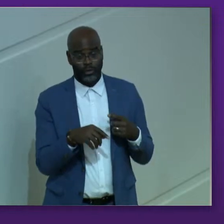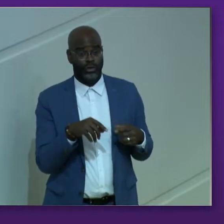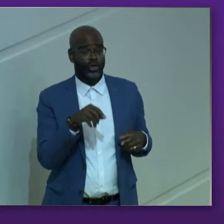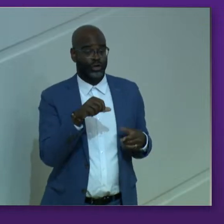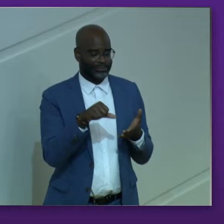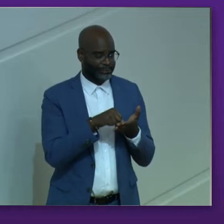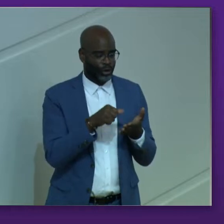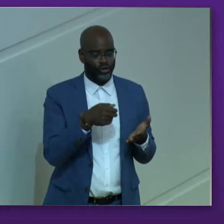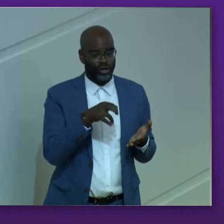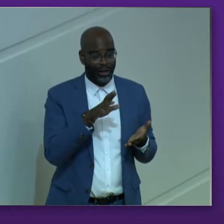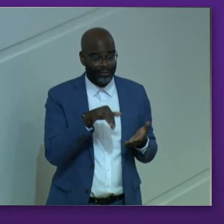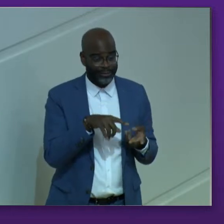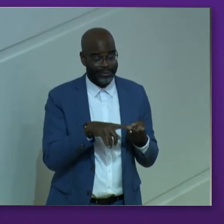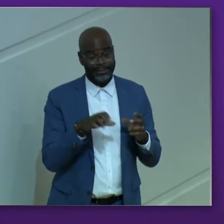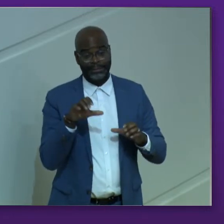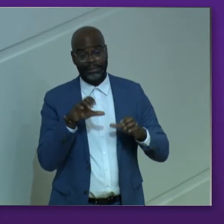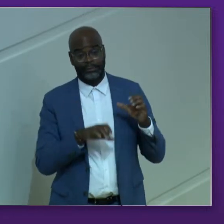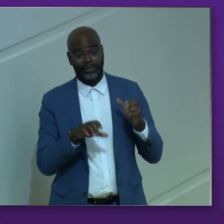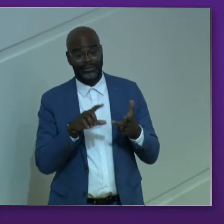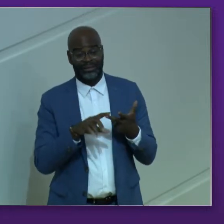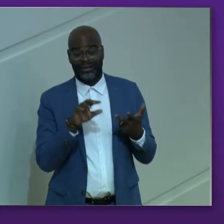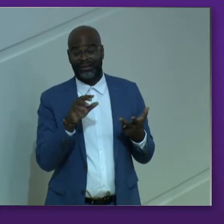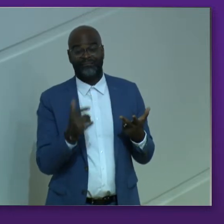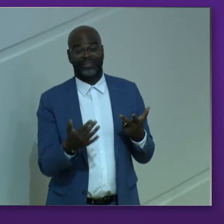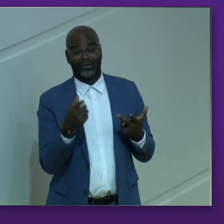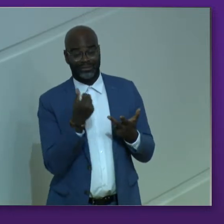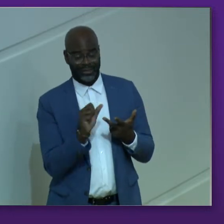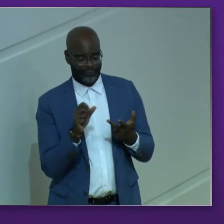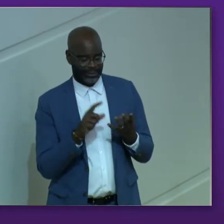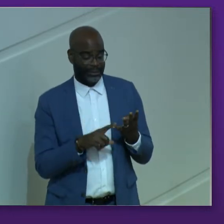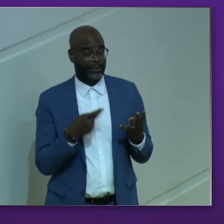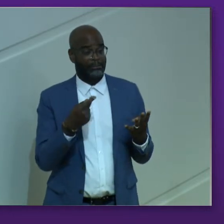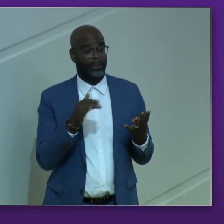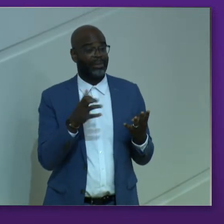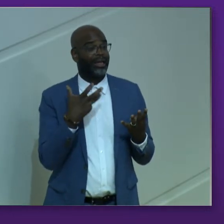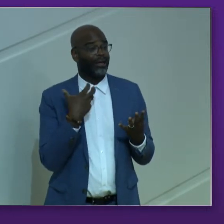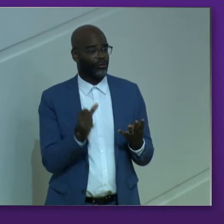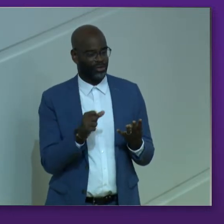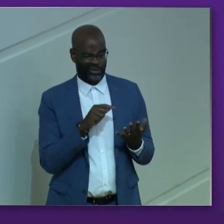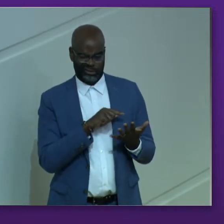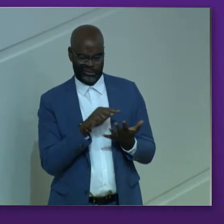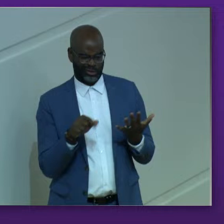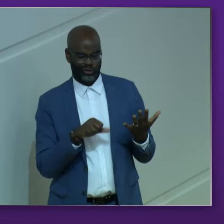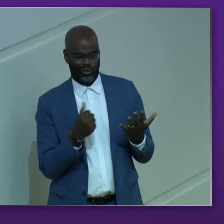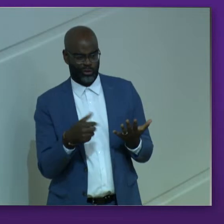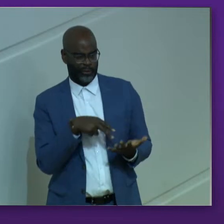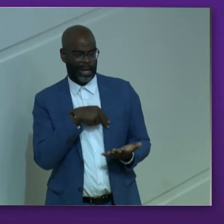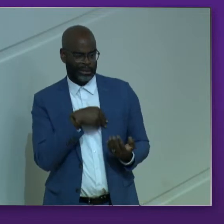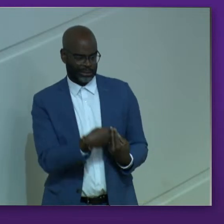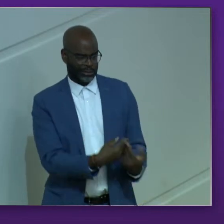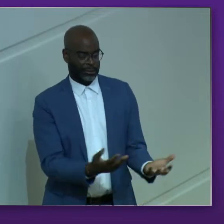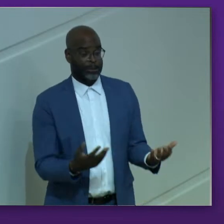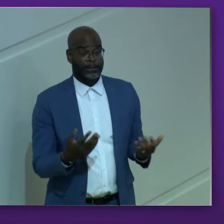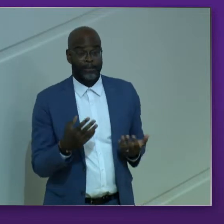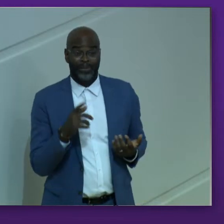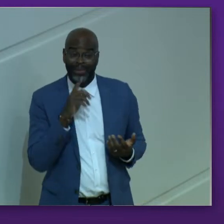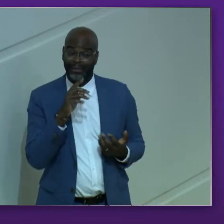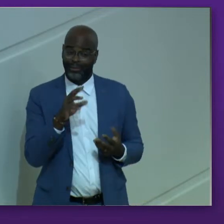KNOWLEDGE. THE RESULT WAS A DYNAMIC EVENT THAT SHOWCASED THE COLLEGE AND ALLOWED 200 SCOUTS TO EARN